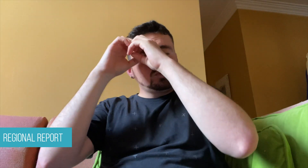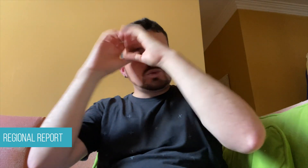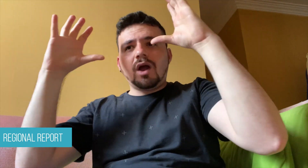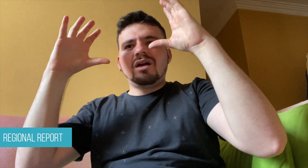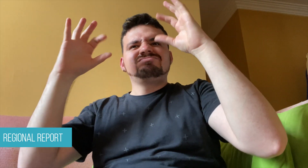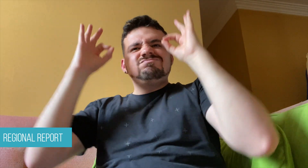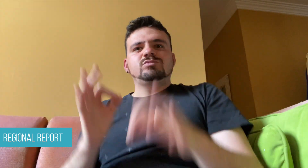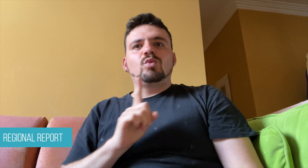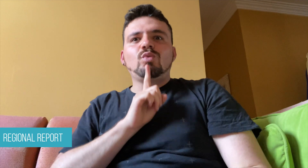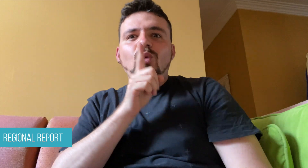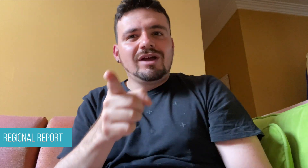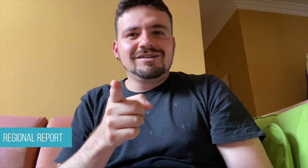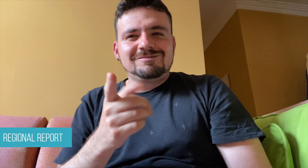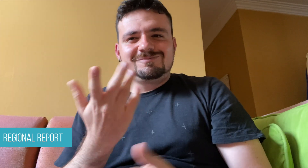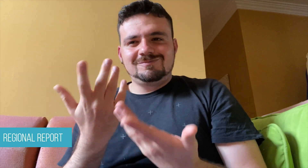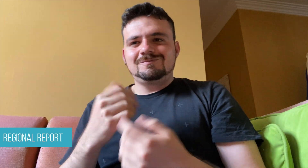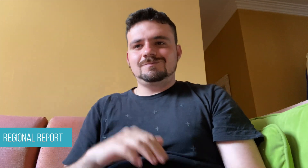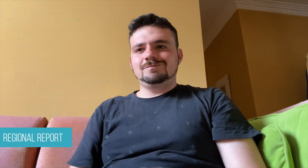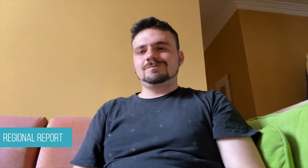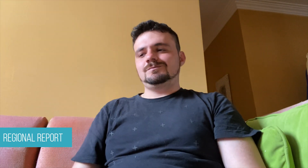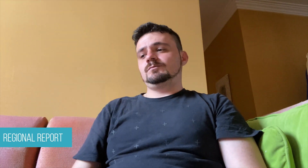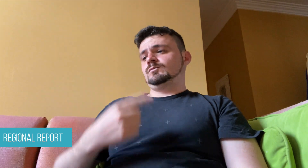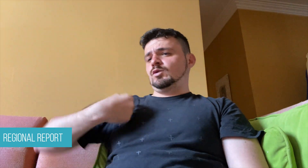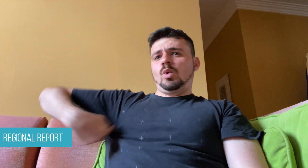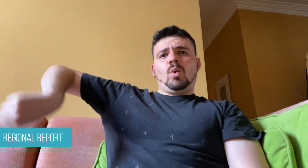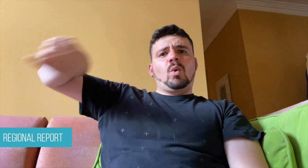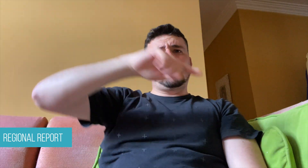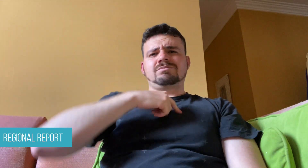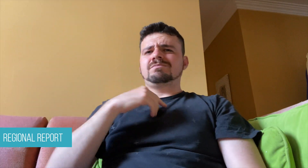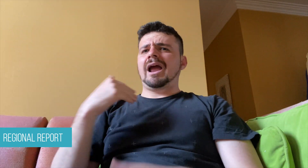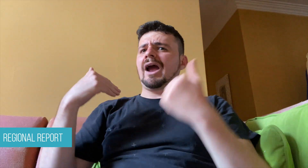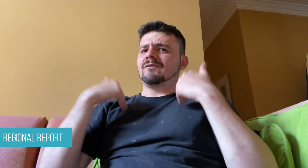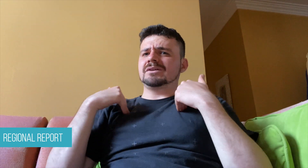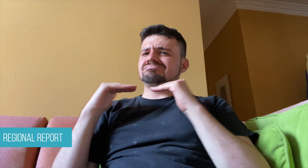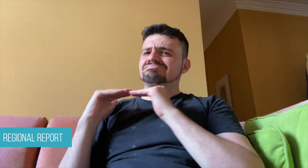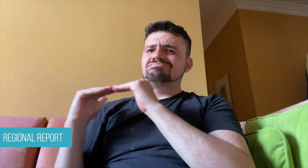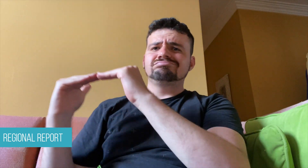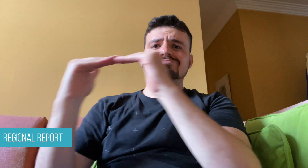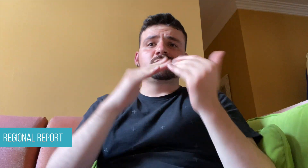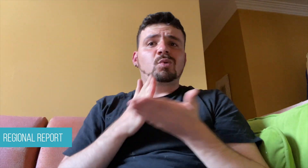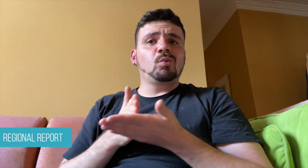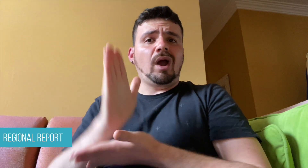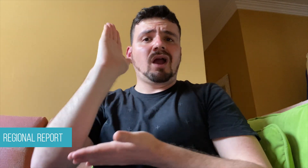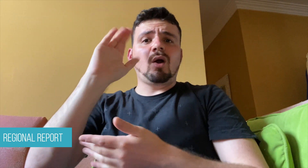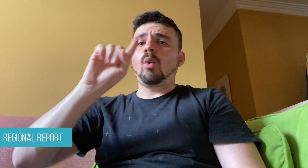to make his dream come true. He said that we all are the same -